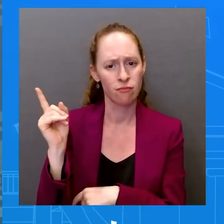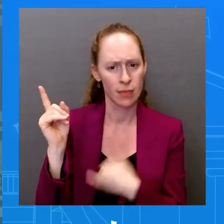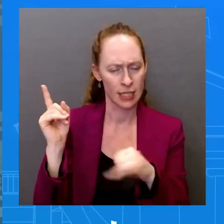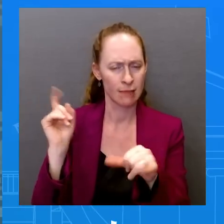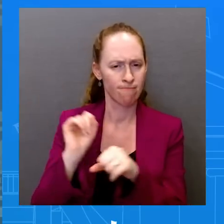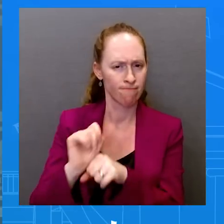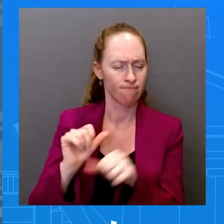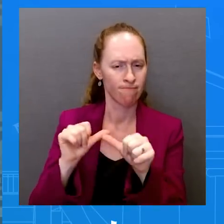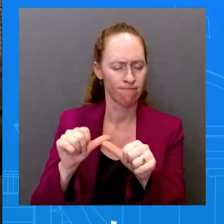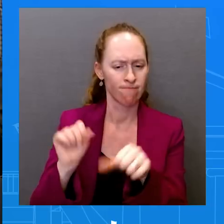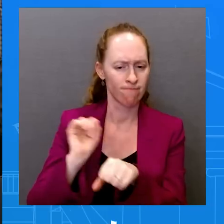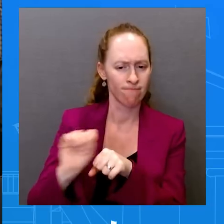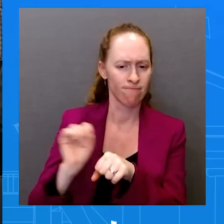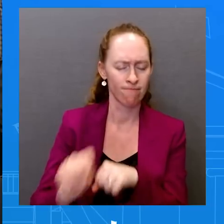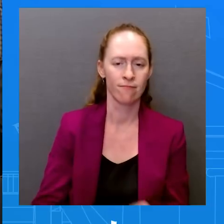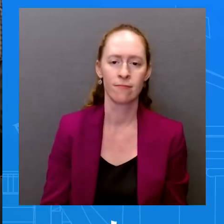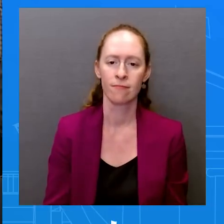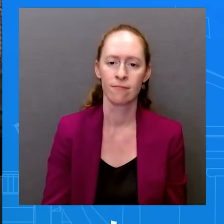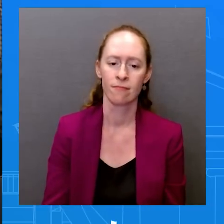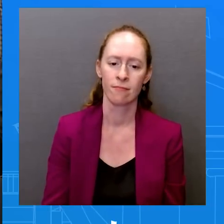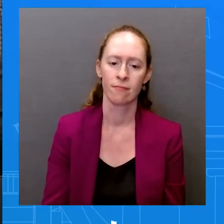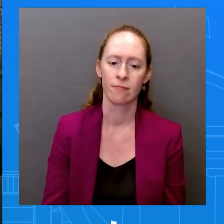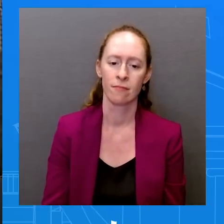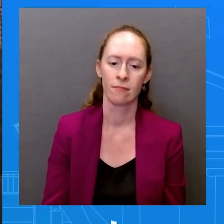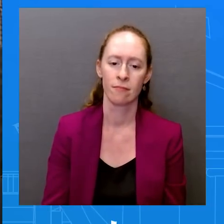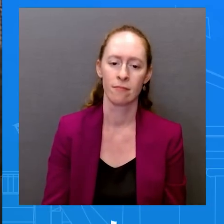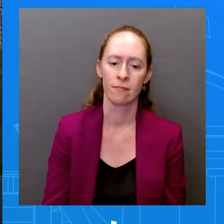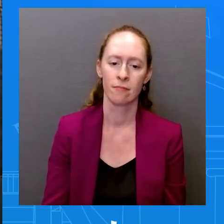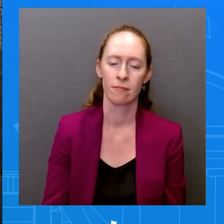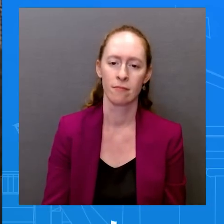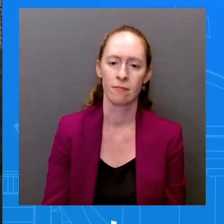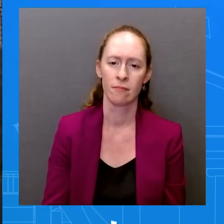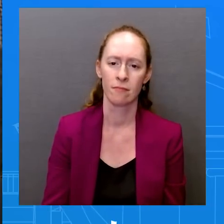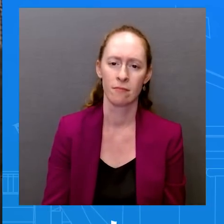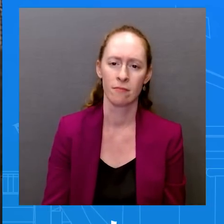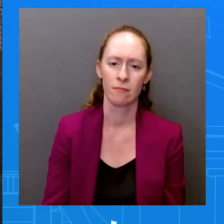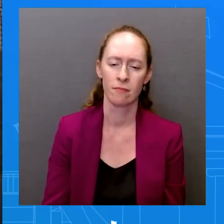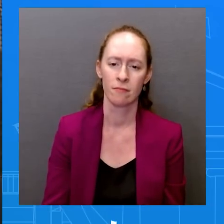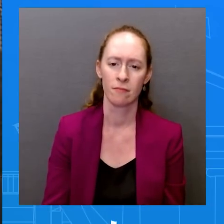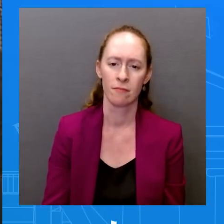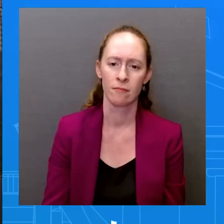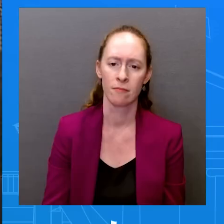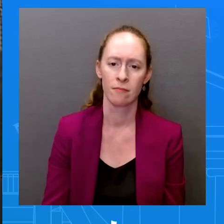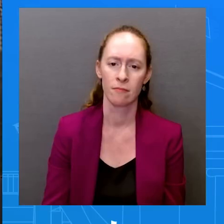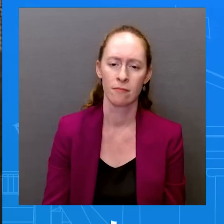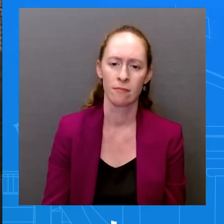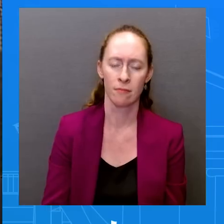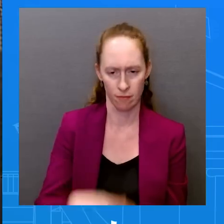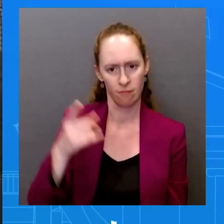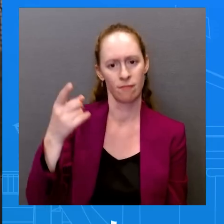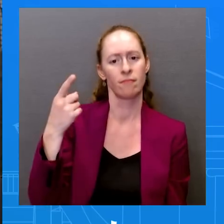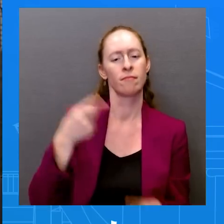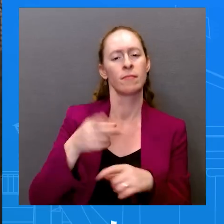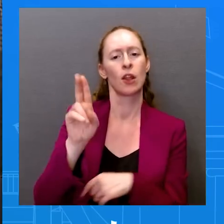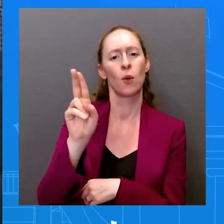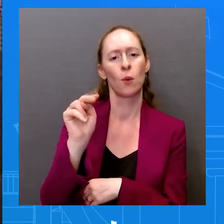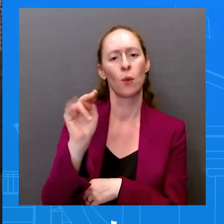on an unrelated topic? The Unity Summit next week. Can you provide any details on what exactly it is or just any additional context on that?